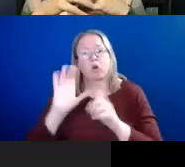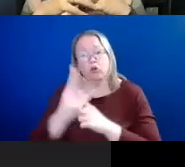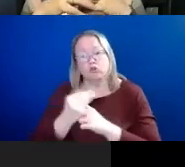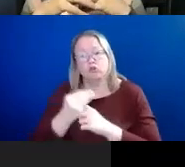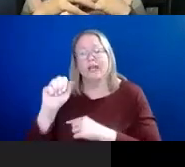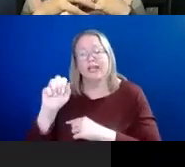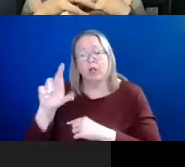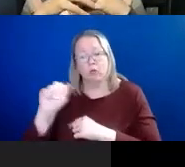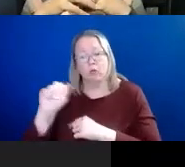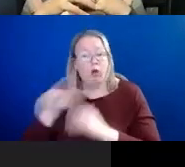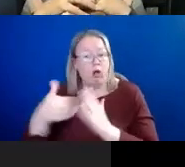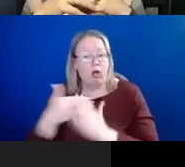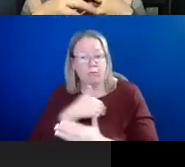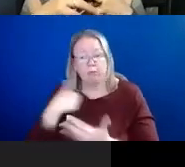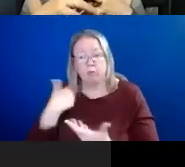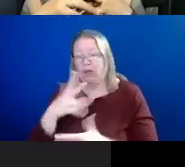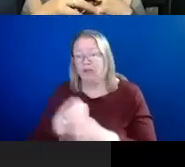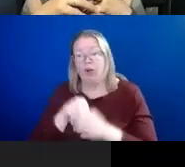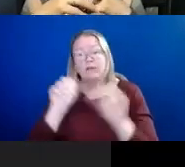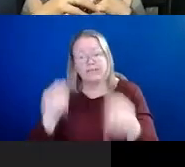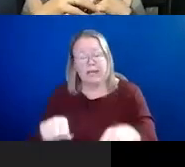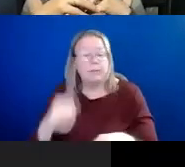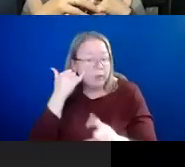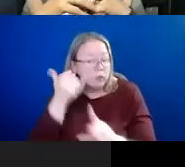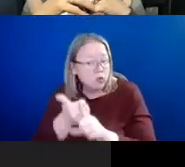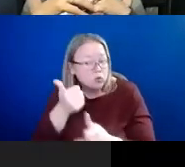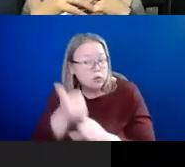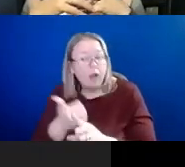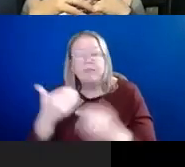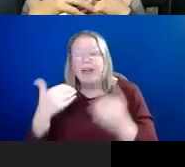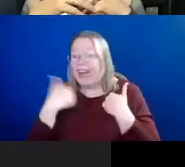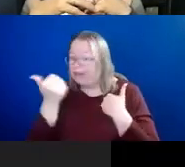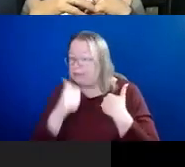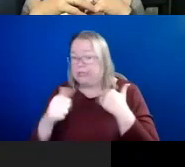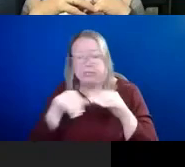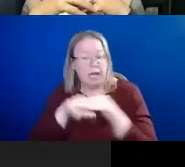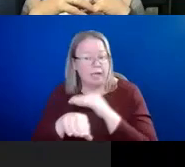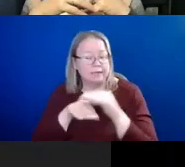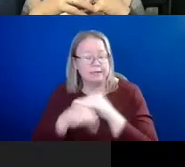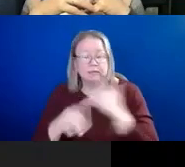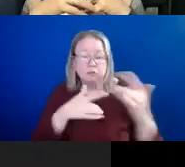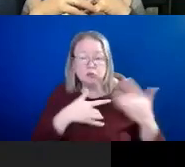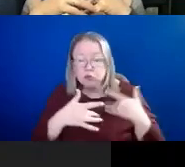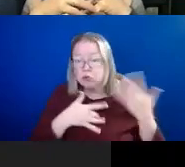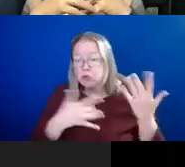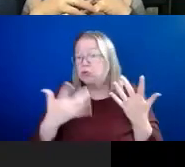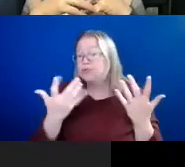members can participate. If you have any 13:30:00 access concerns, whatever they may be,